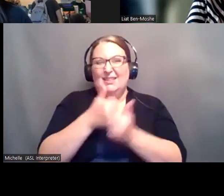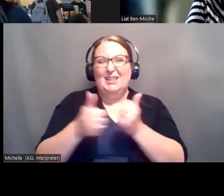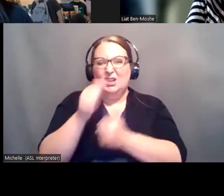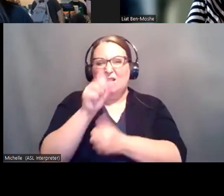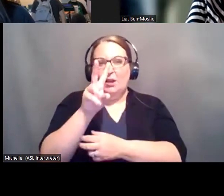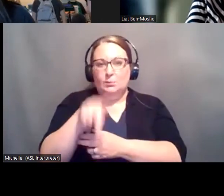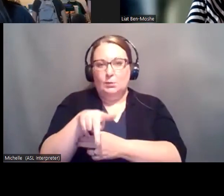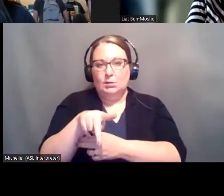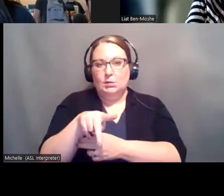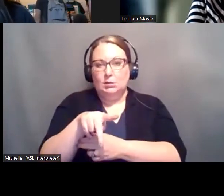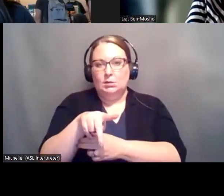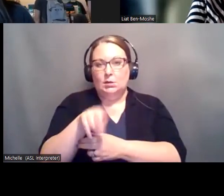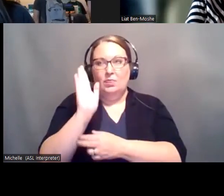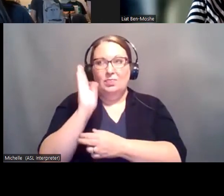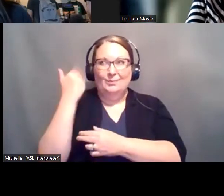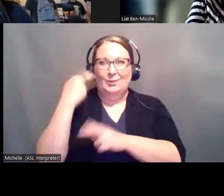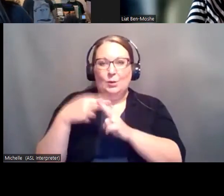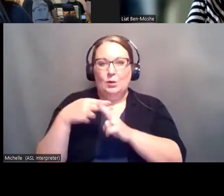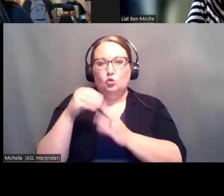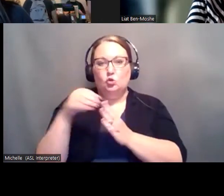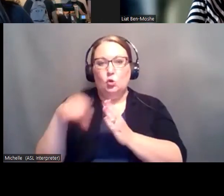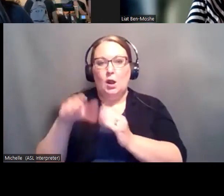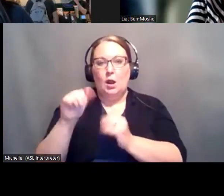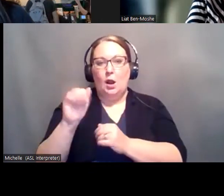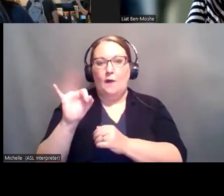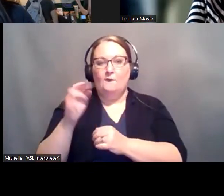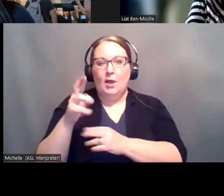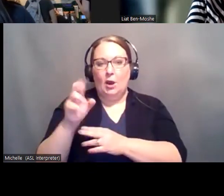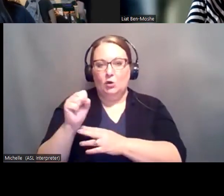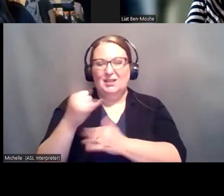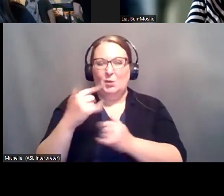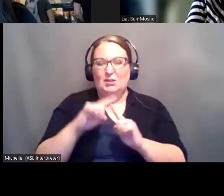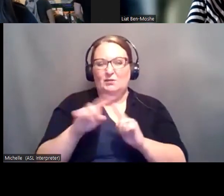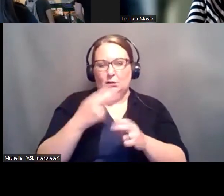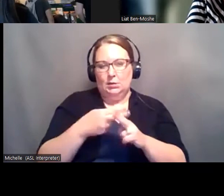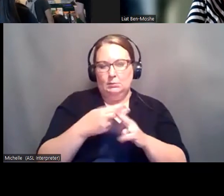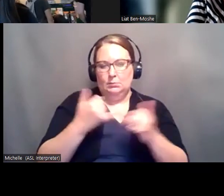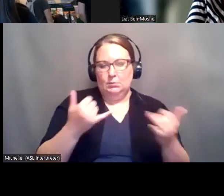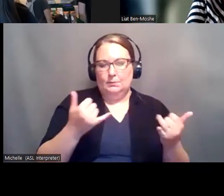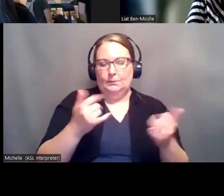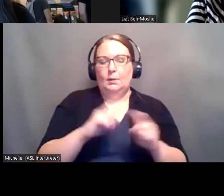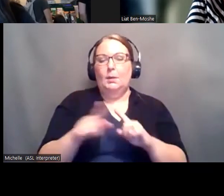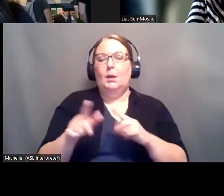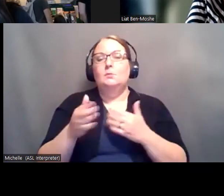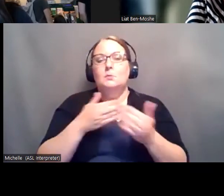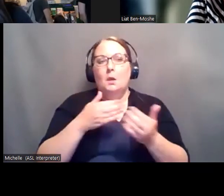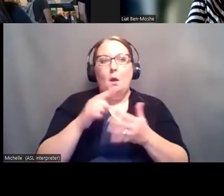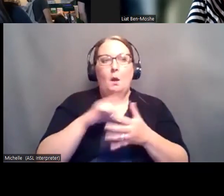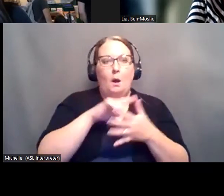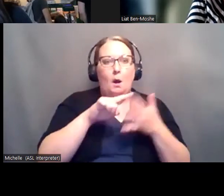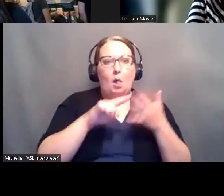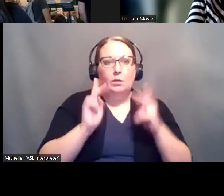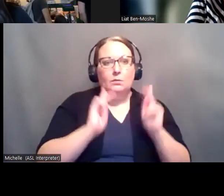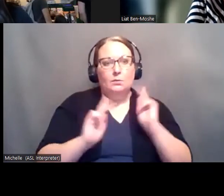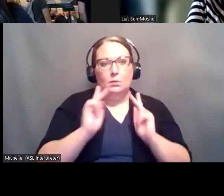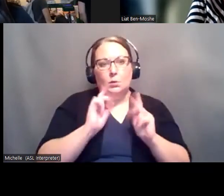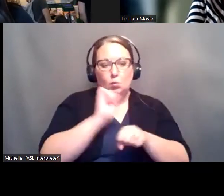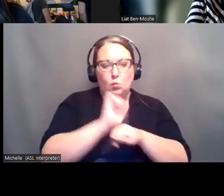of what was then called Student Affairs, which has changed names numbers of times. And all of these people worked in solidarity.